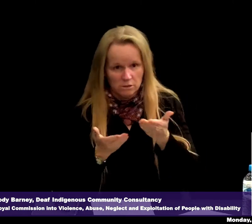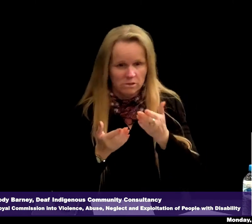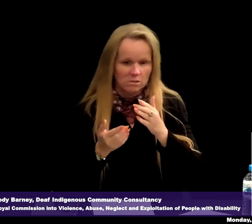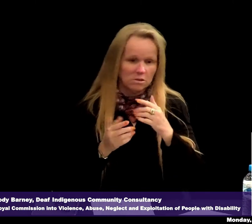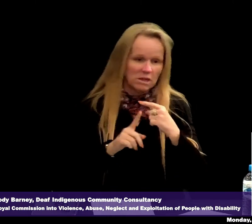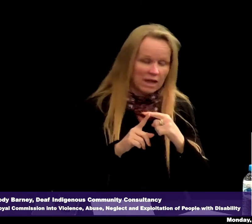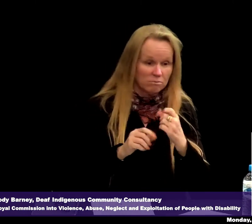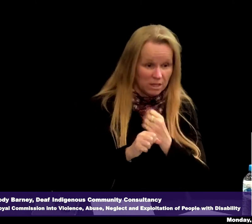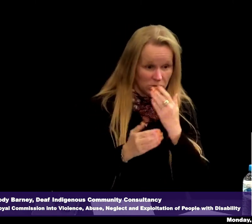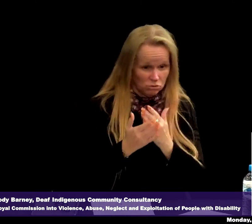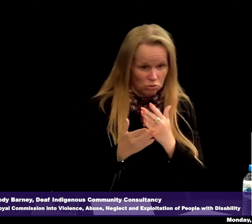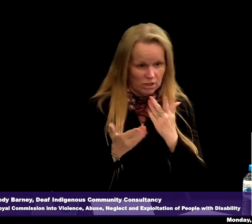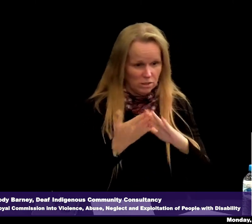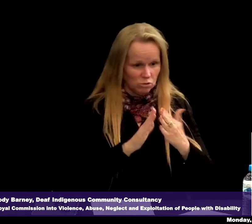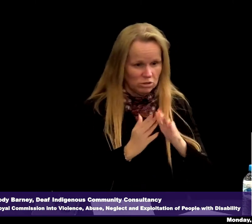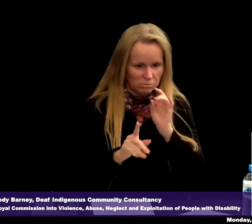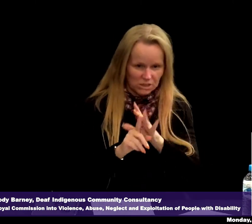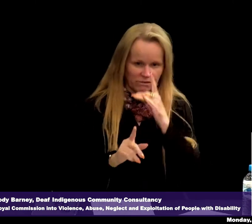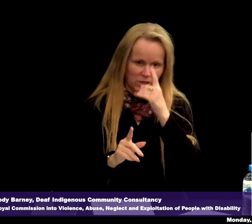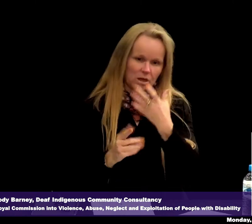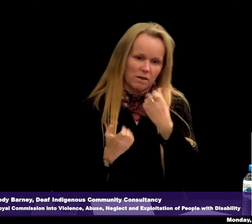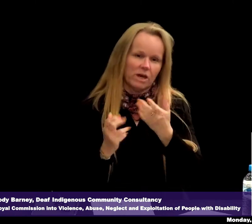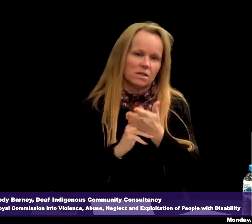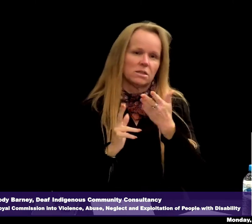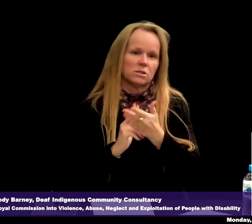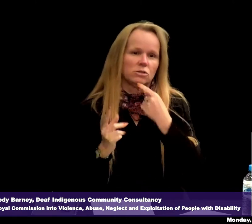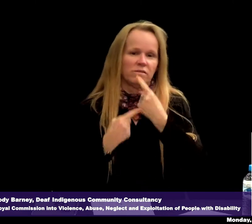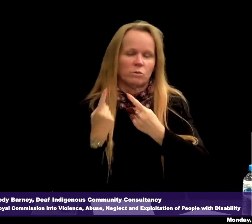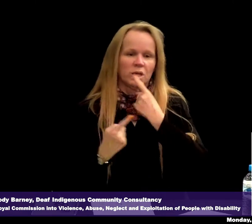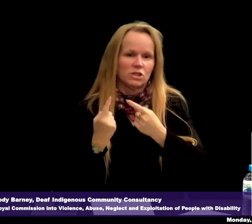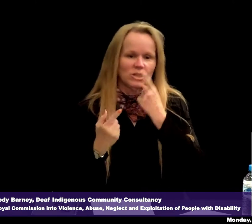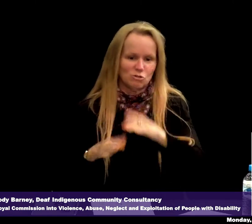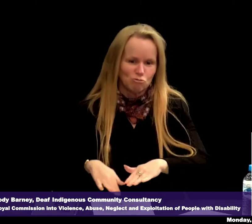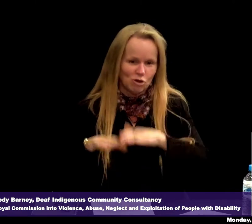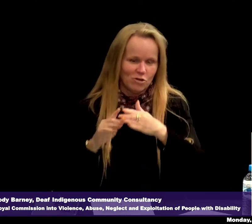language and ensuring that the community themselves can have access to the information